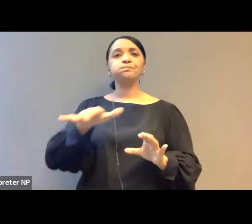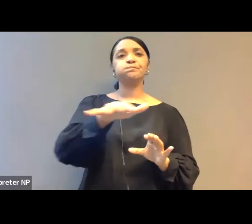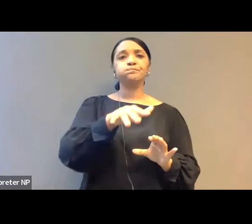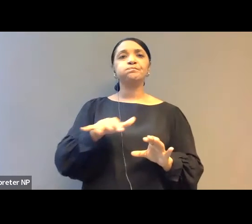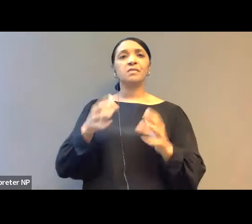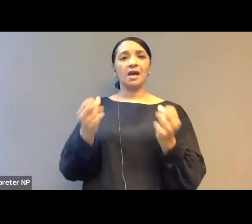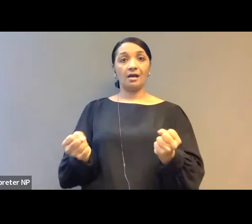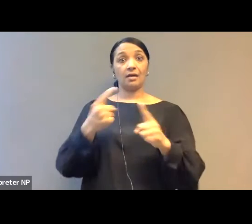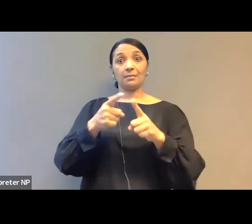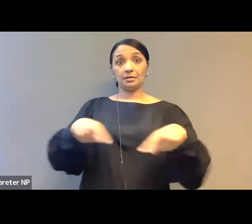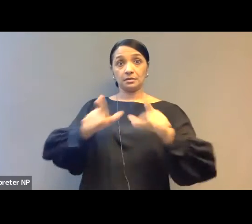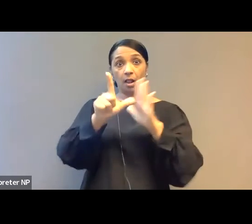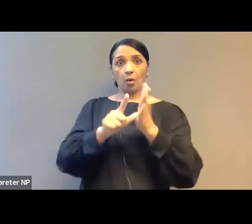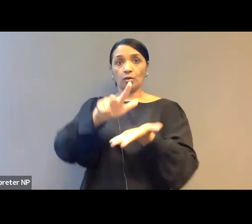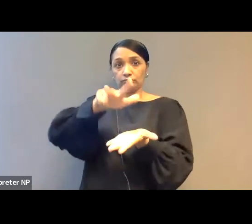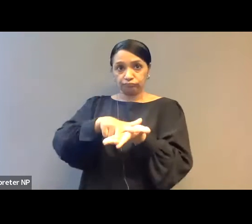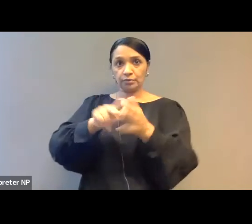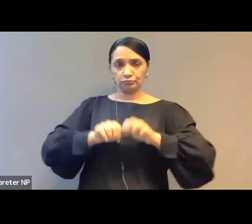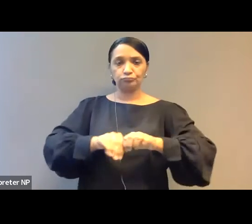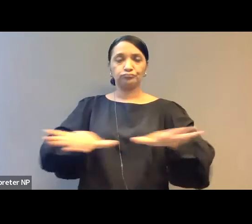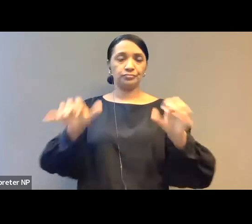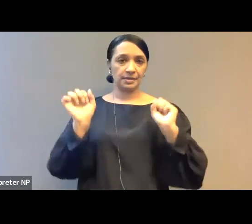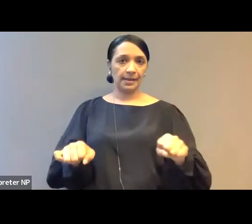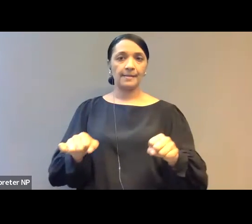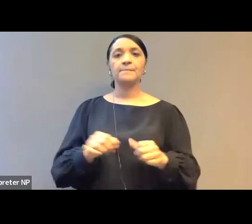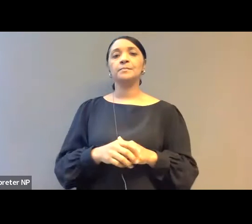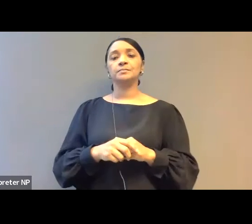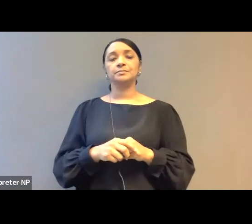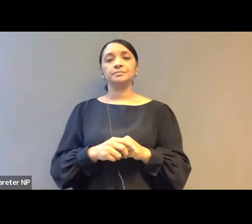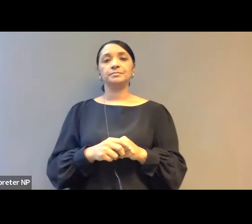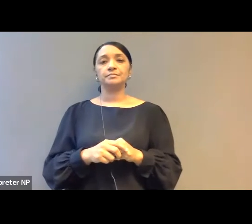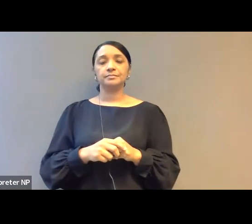and the existence of the card. It also does mean that,